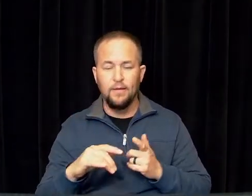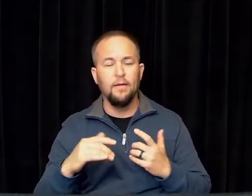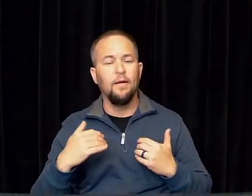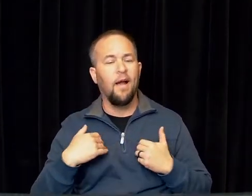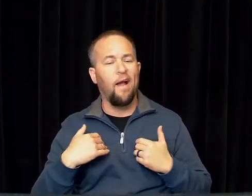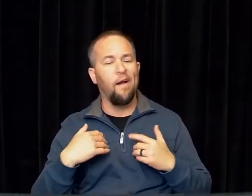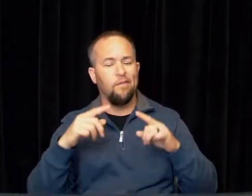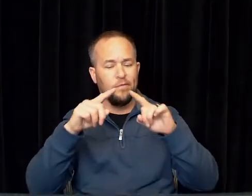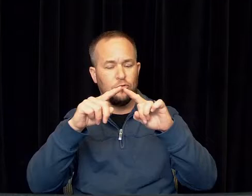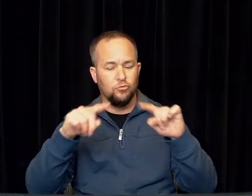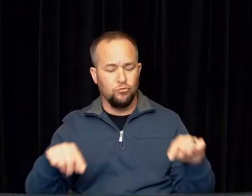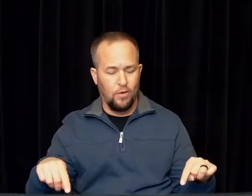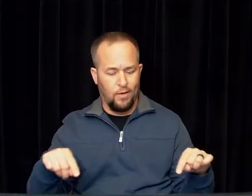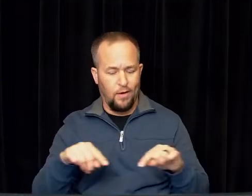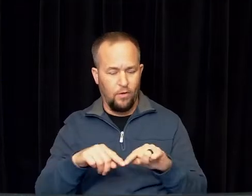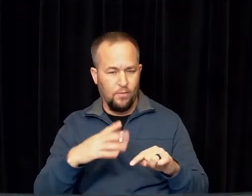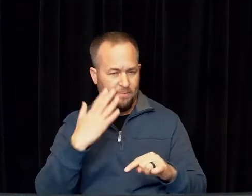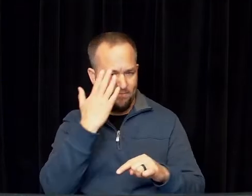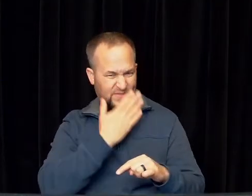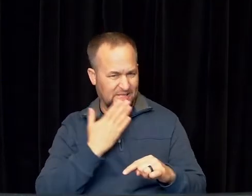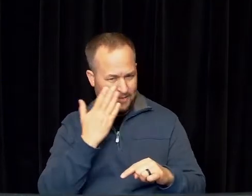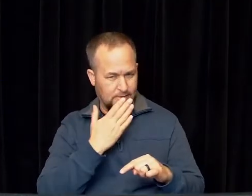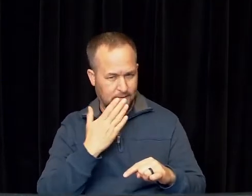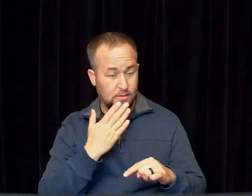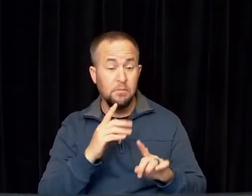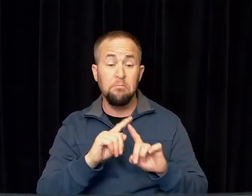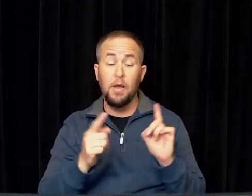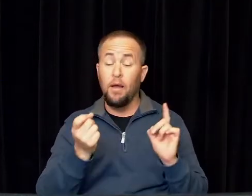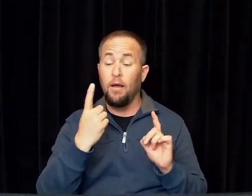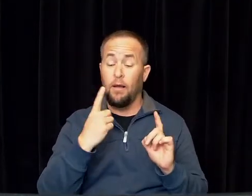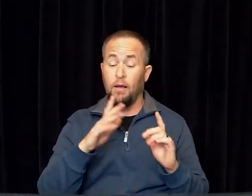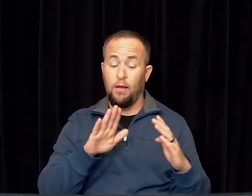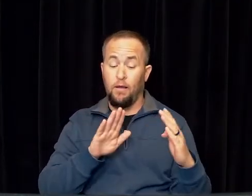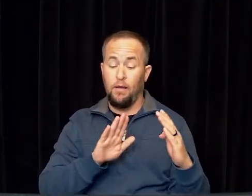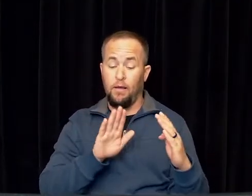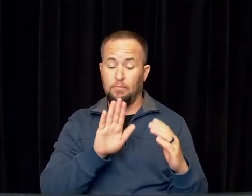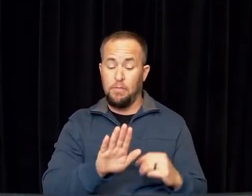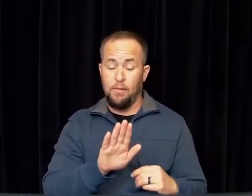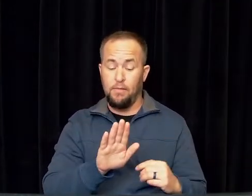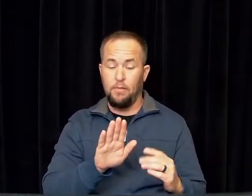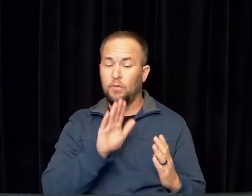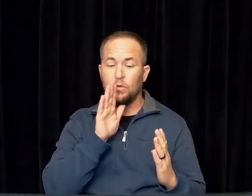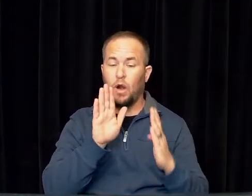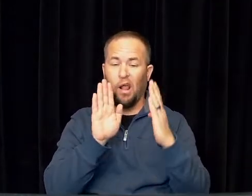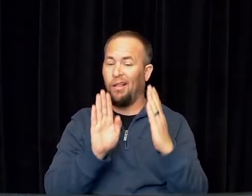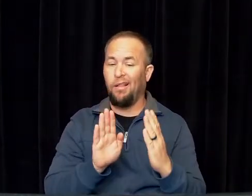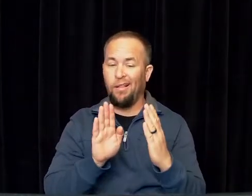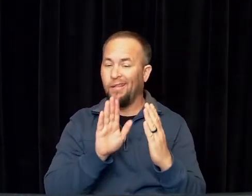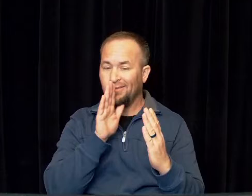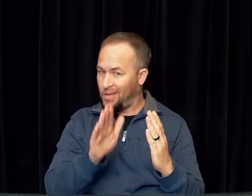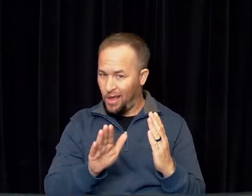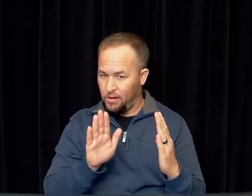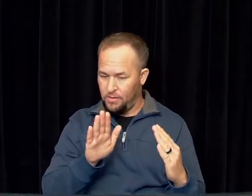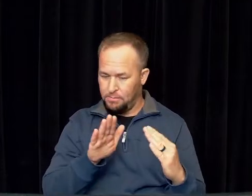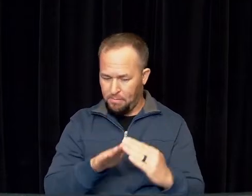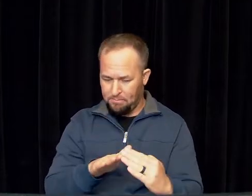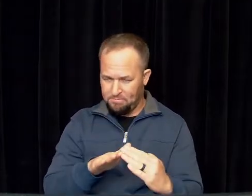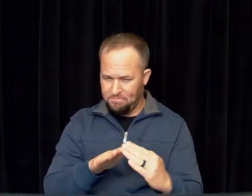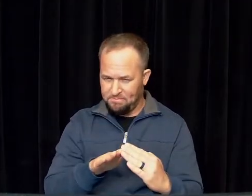triangular faces on the sides but those triangles are not parallel to each other. In fact, they all